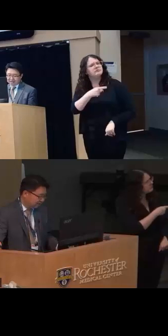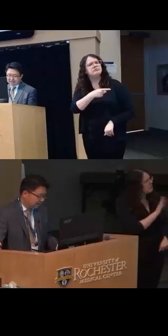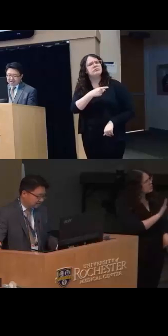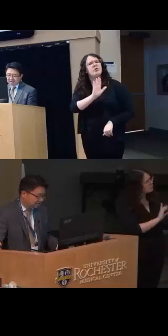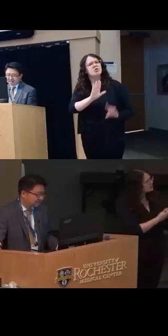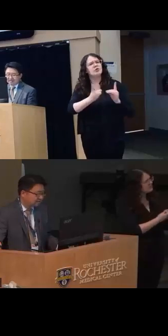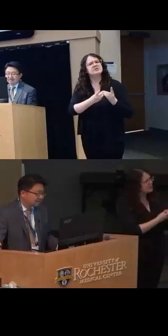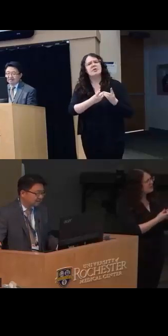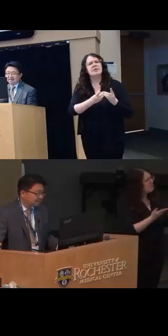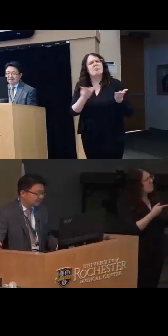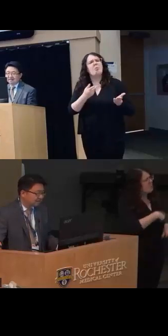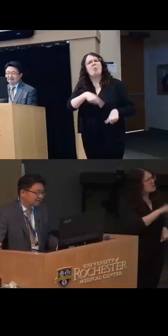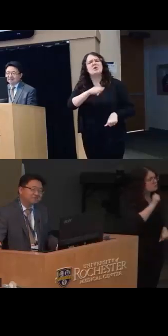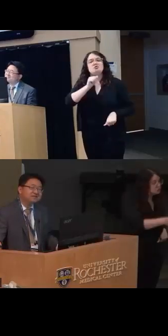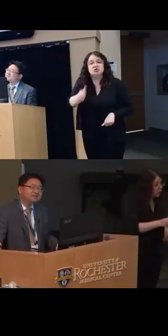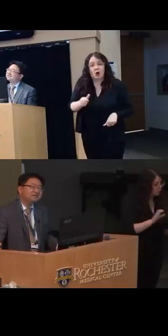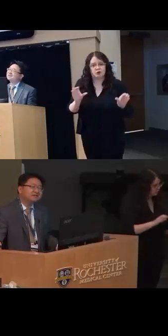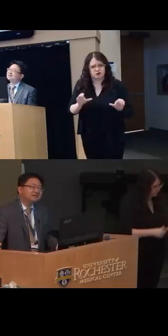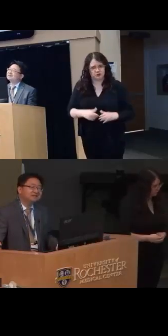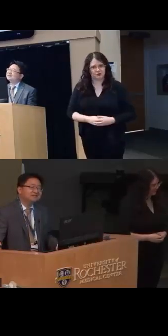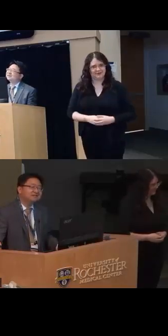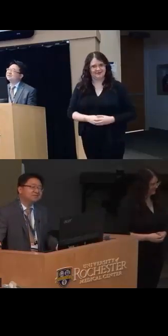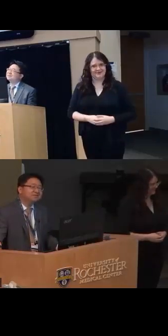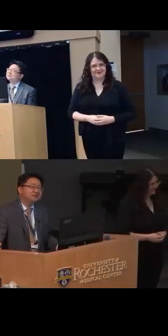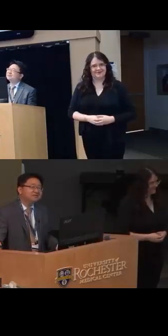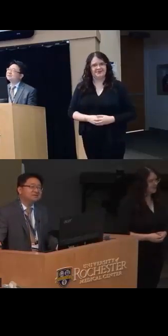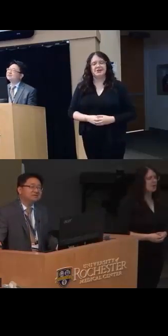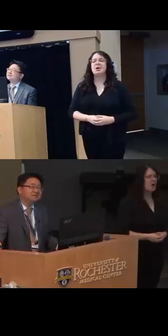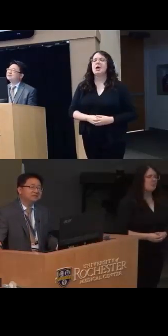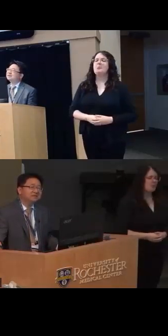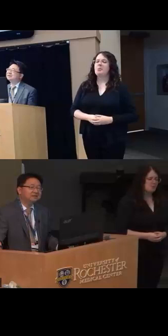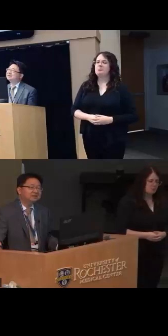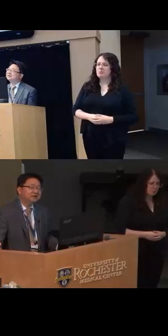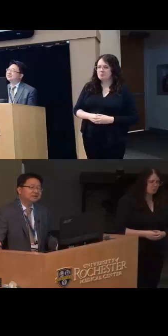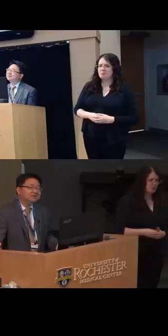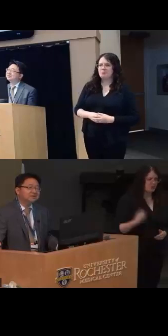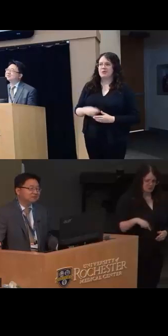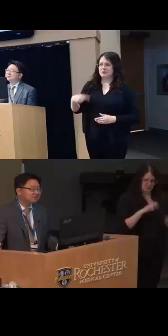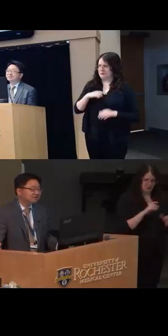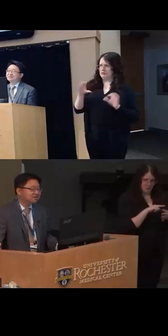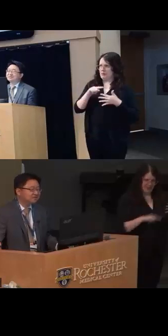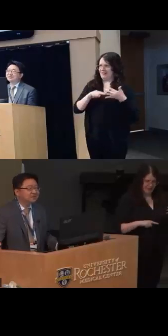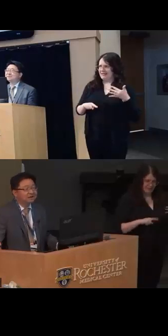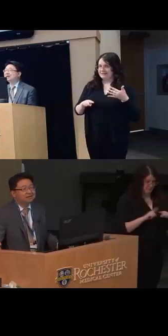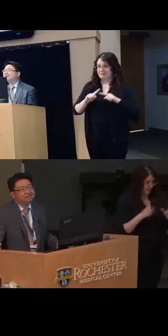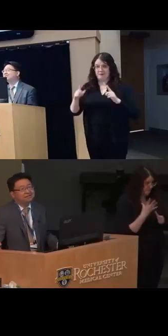and that's comes as a sort of question and also somehow